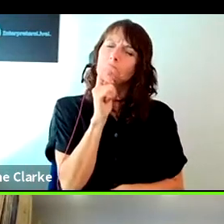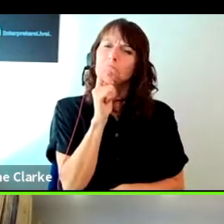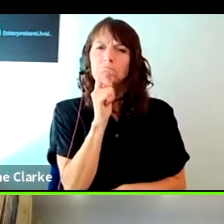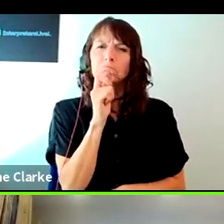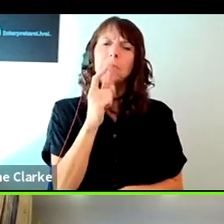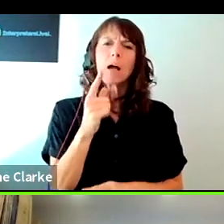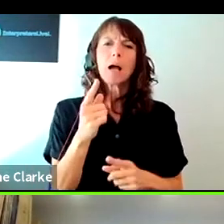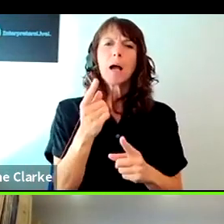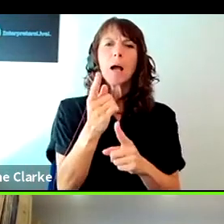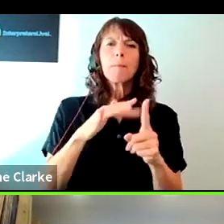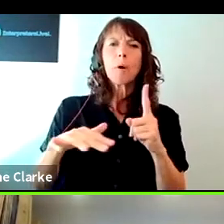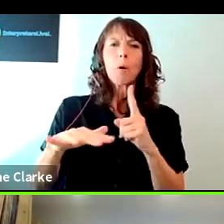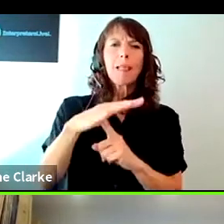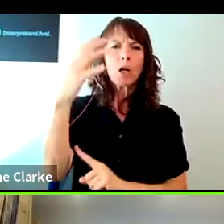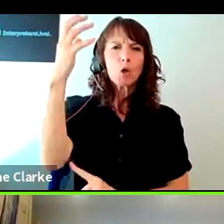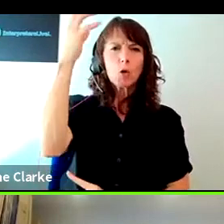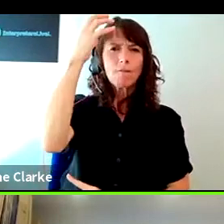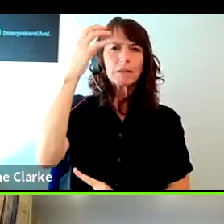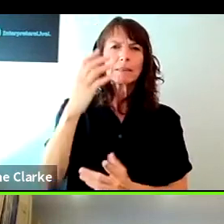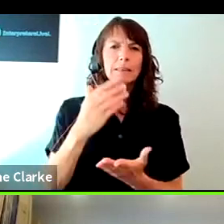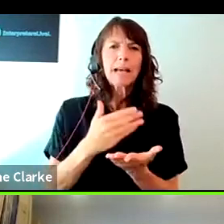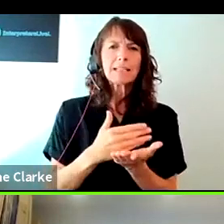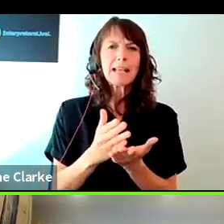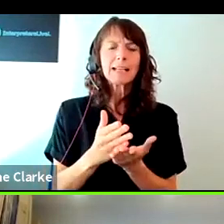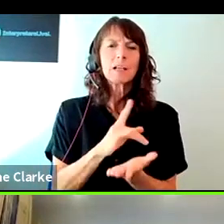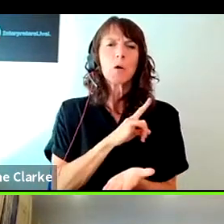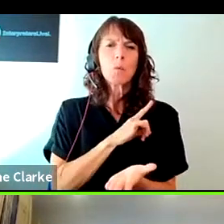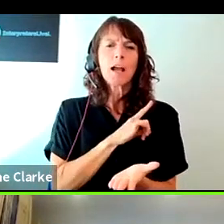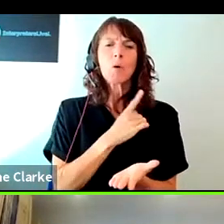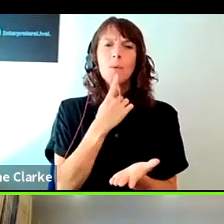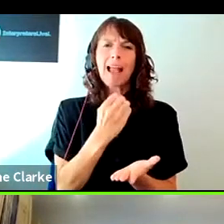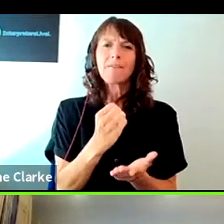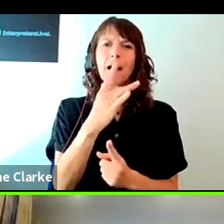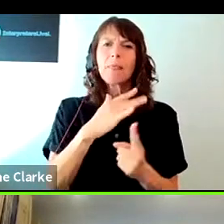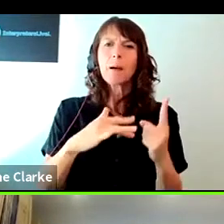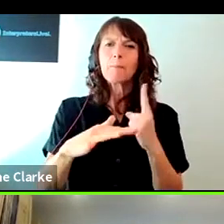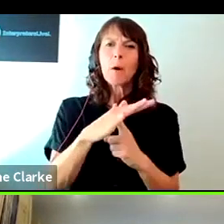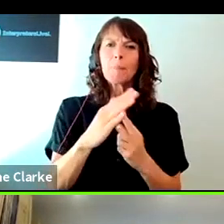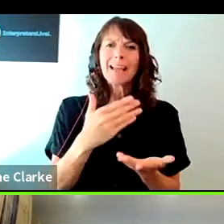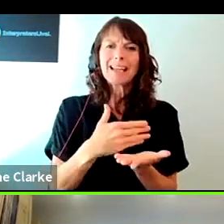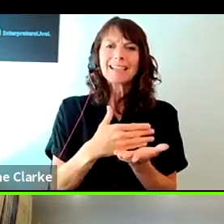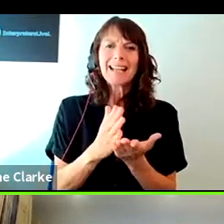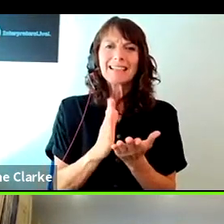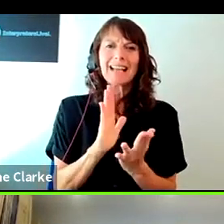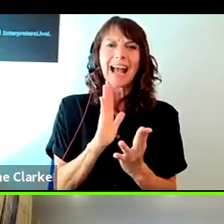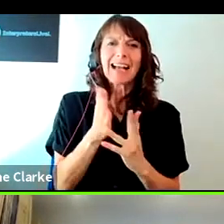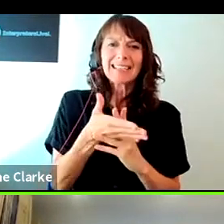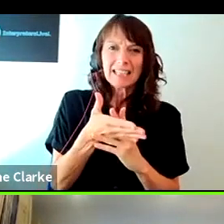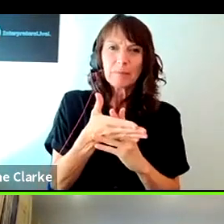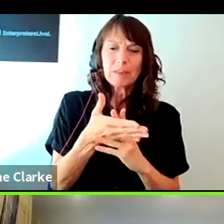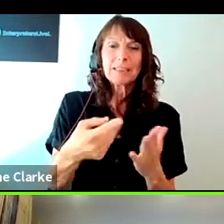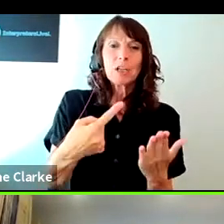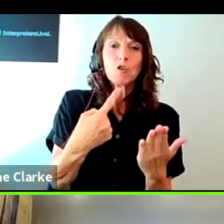because we now have the public sector website accessibility regulations that came in 2018.